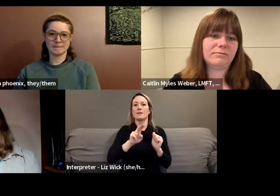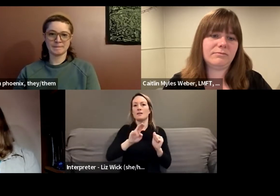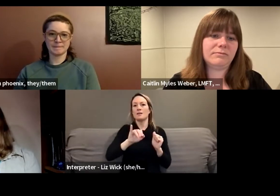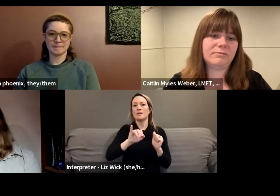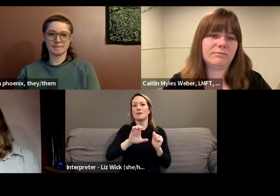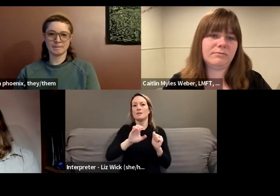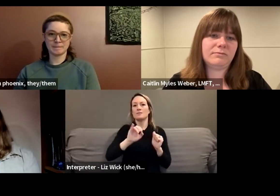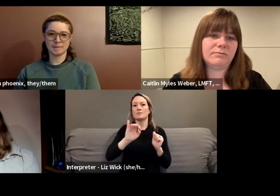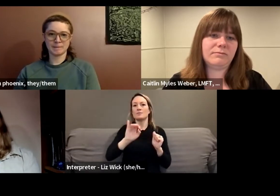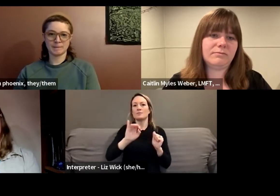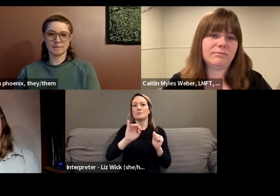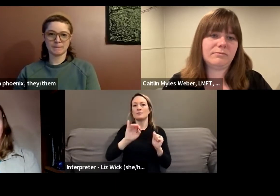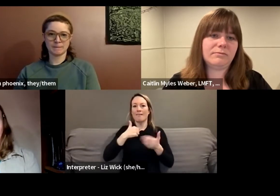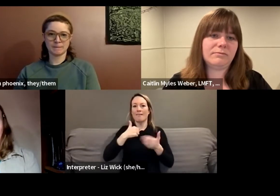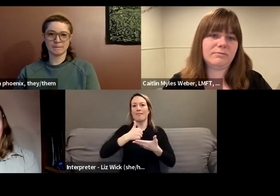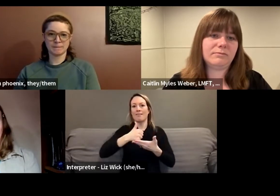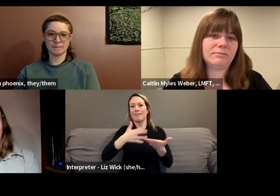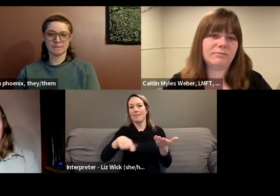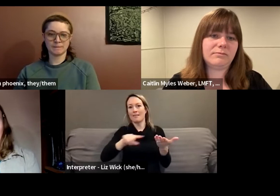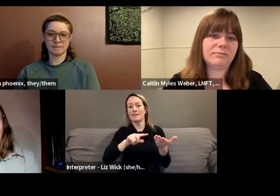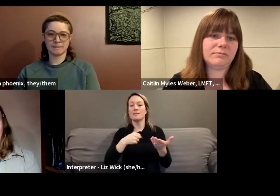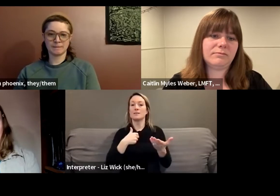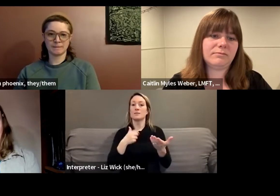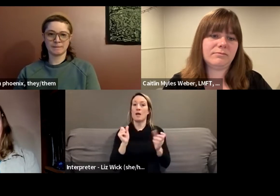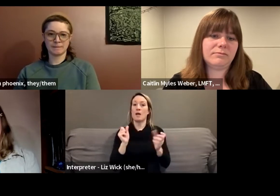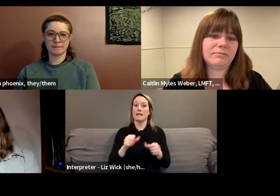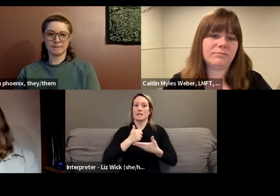So I'm able to help with a lot of those baggages,